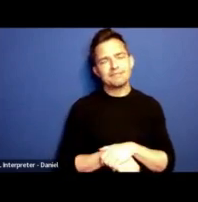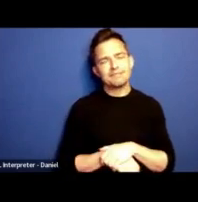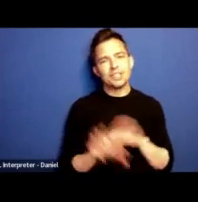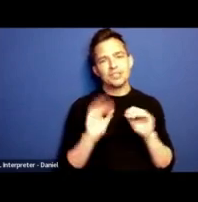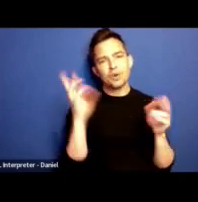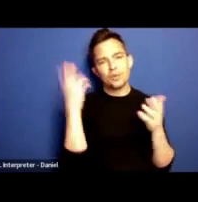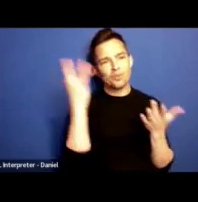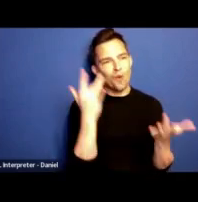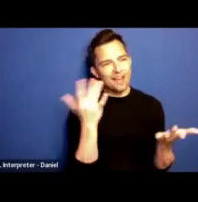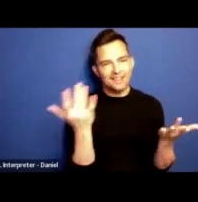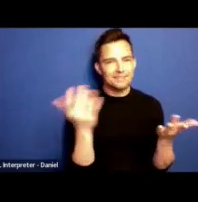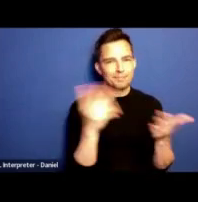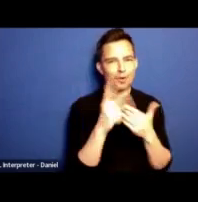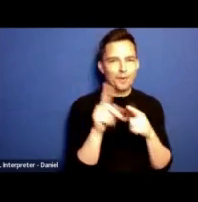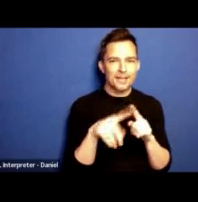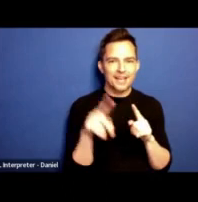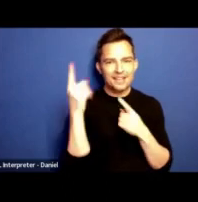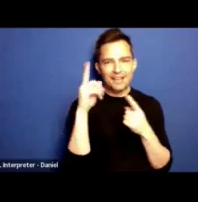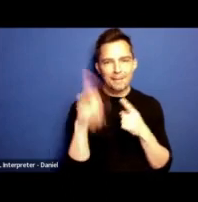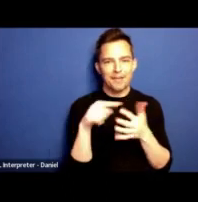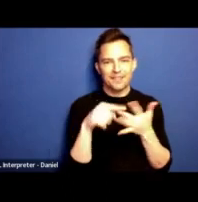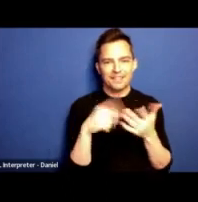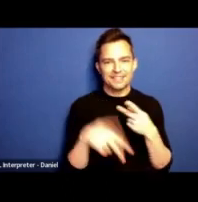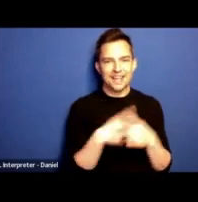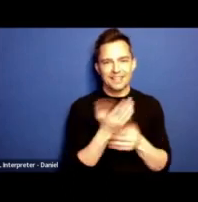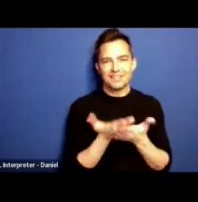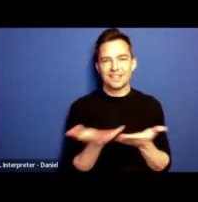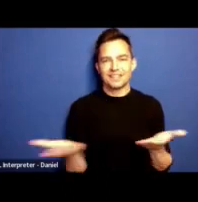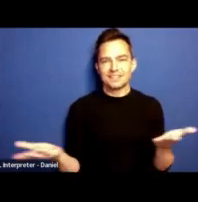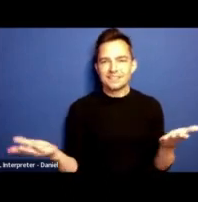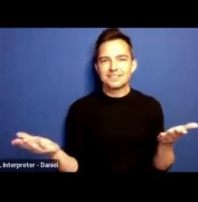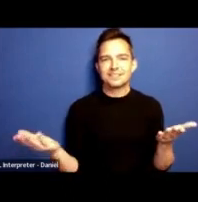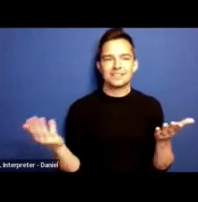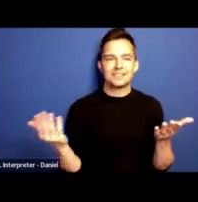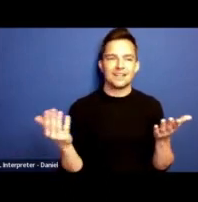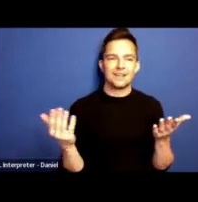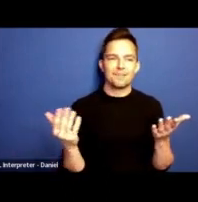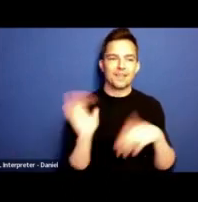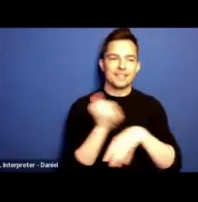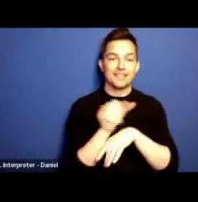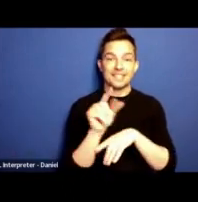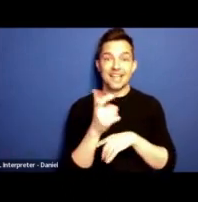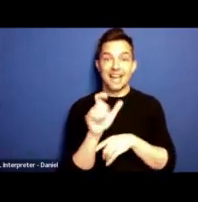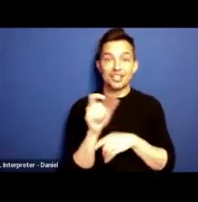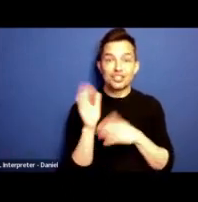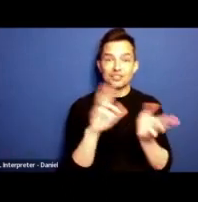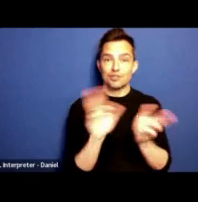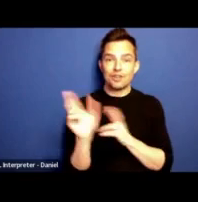why programs can't think about those sorts of things and set the stage for informal, peer